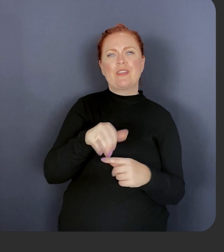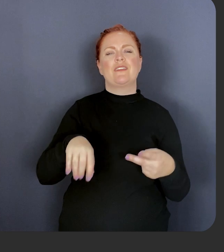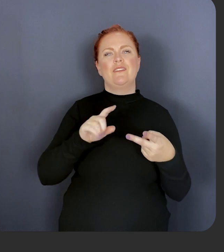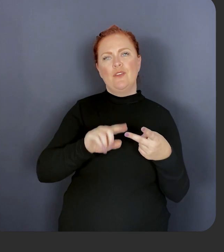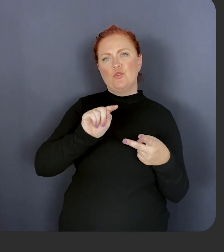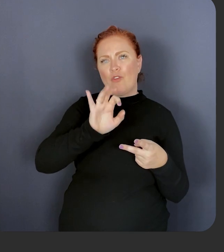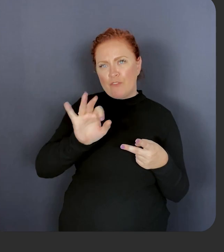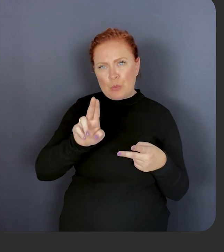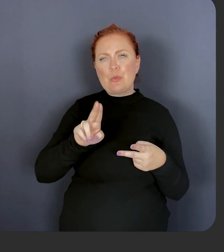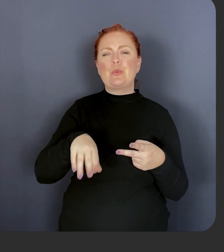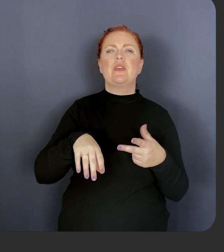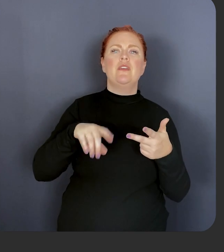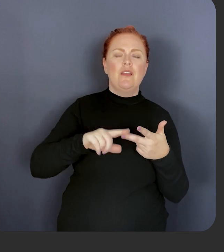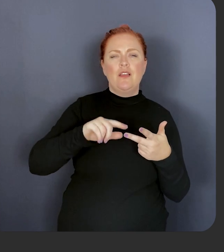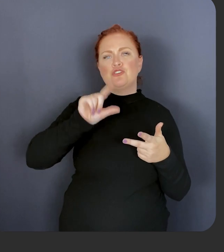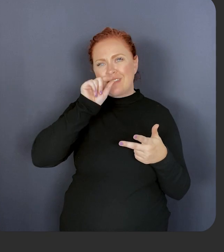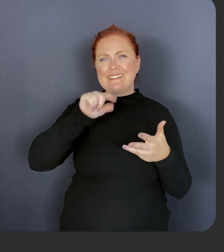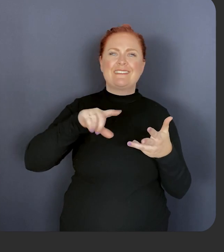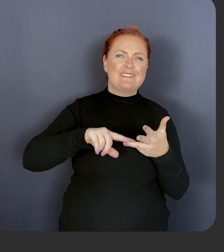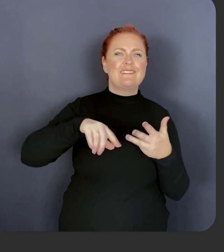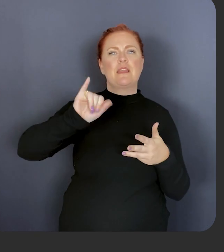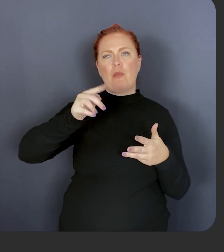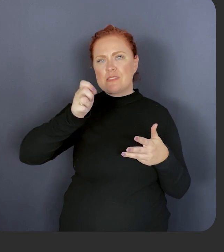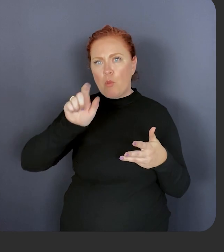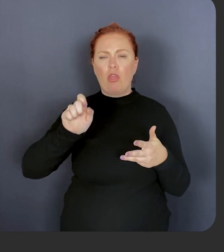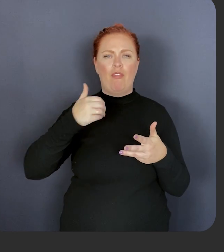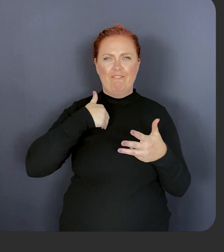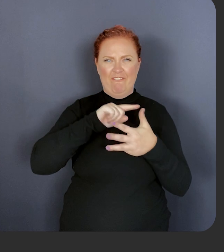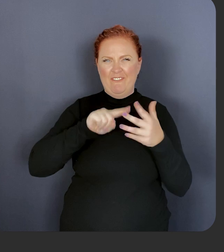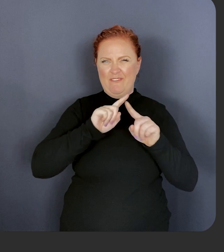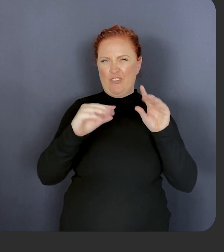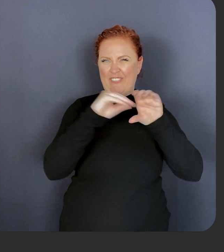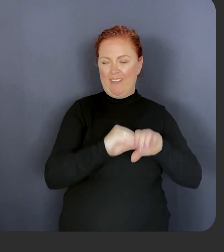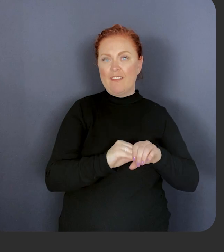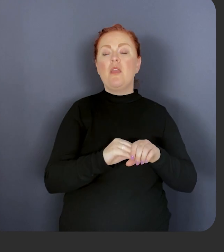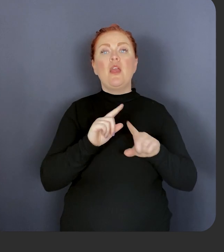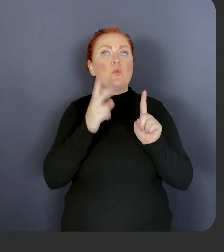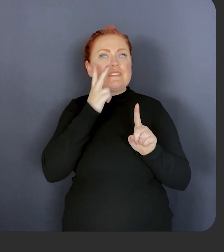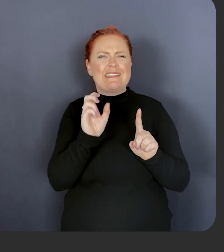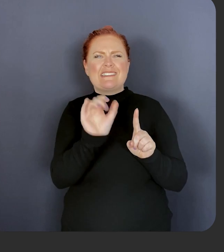and mushroom, a chicken and ginger, and an Impossible meat. And they're all within Fillings. And you can see that the styling changed quite a bit.